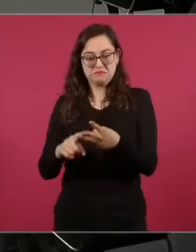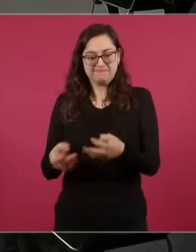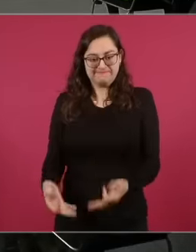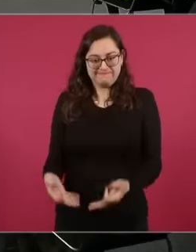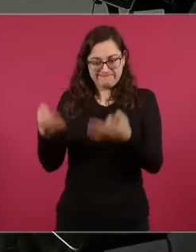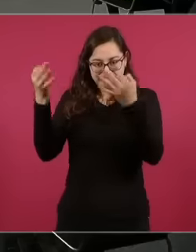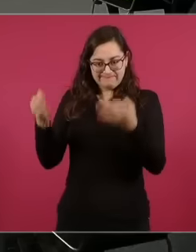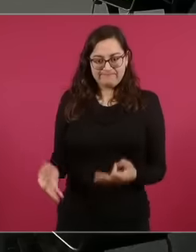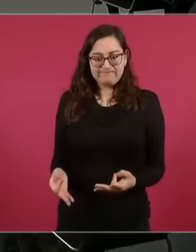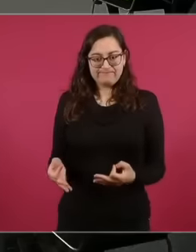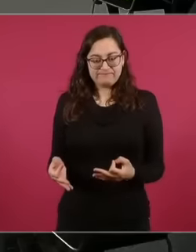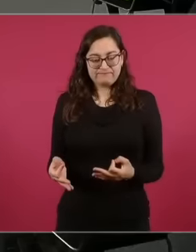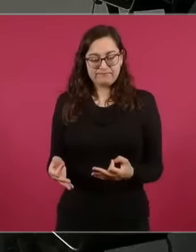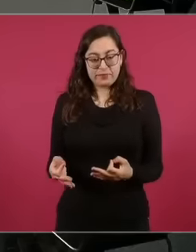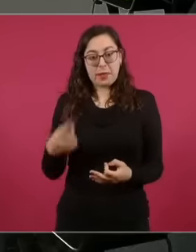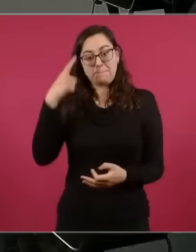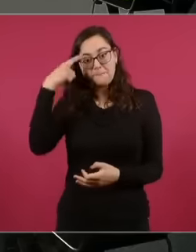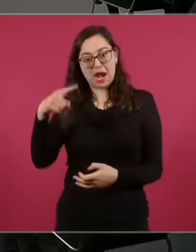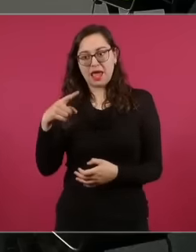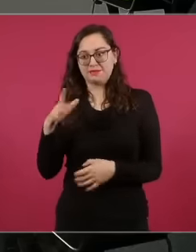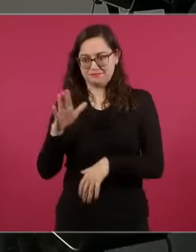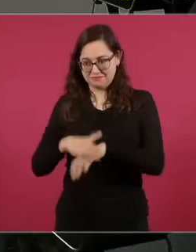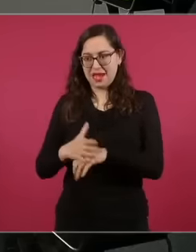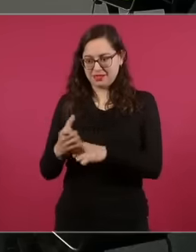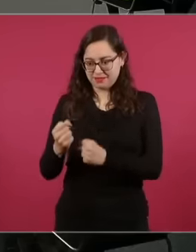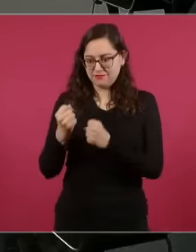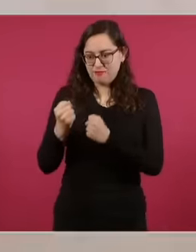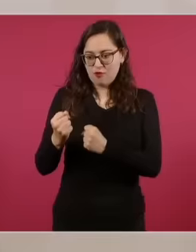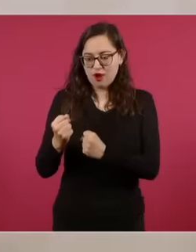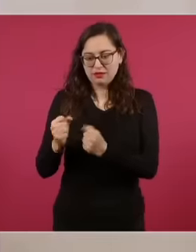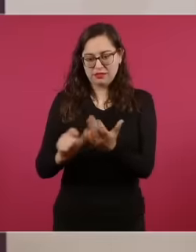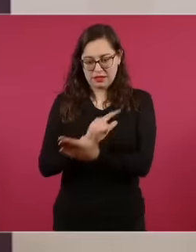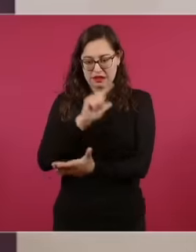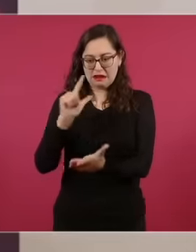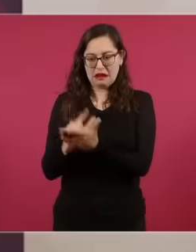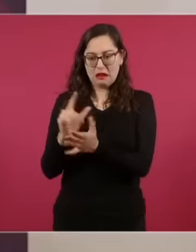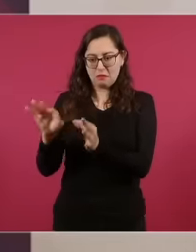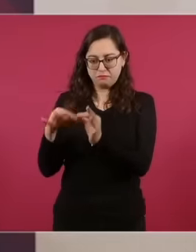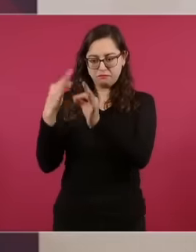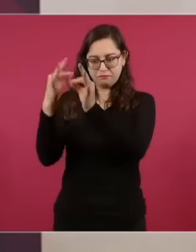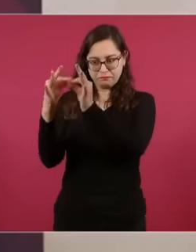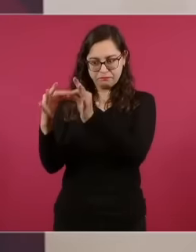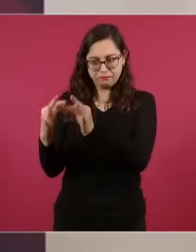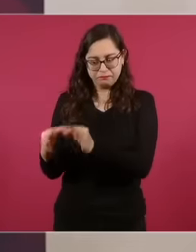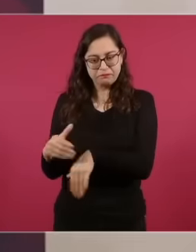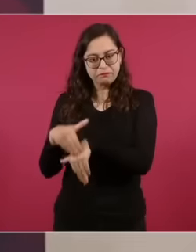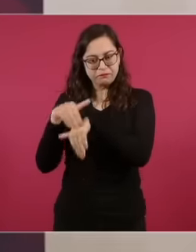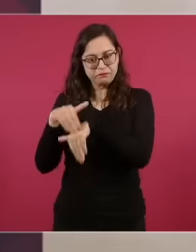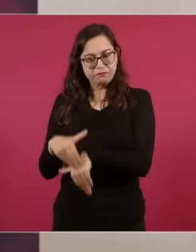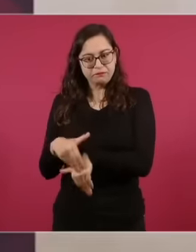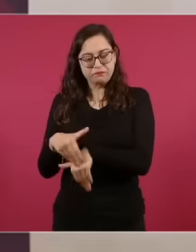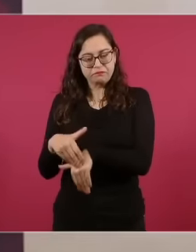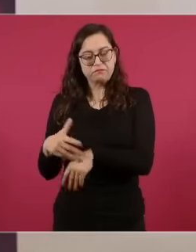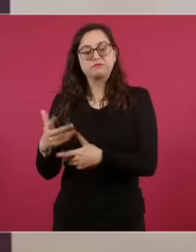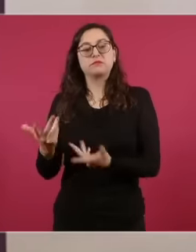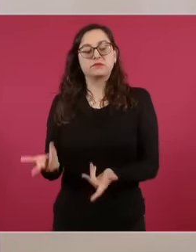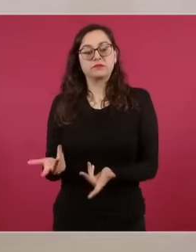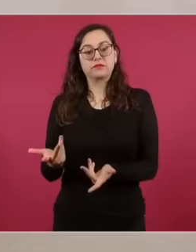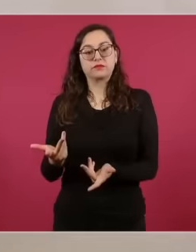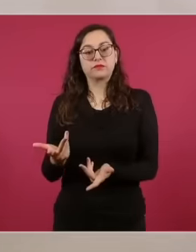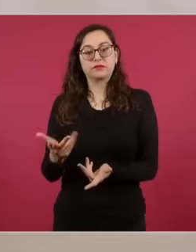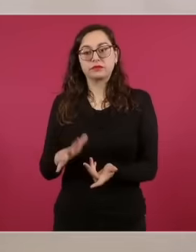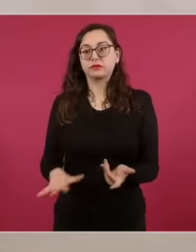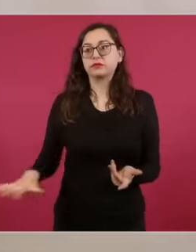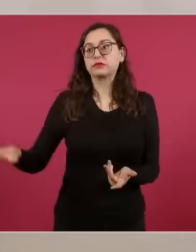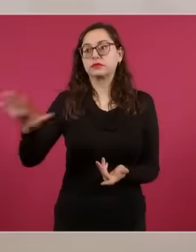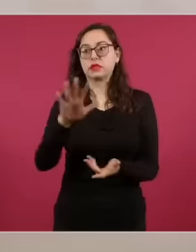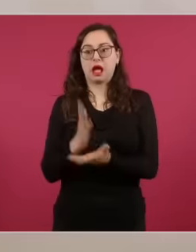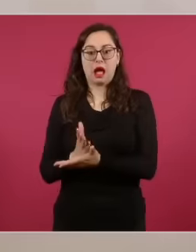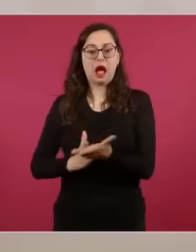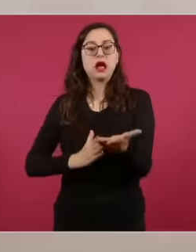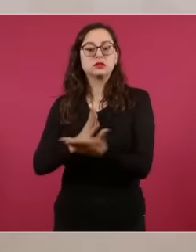thus strengthening the state. of law and improving access to Justice for